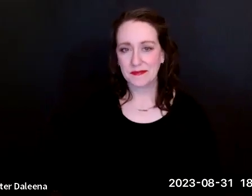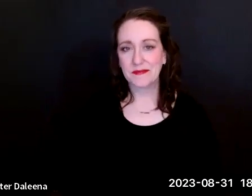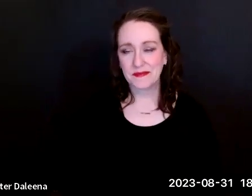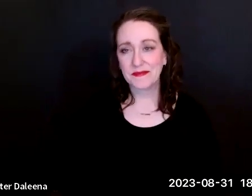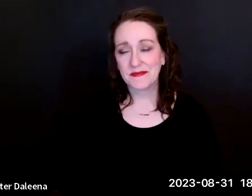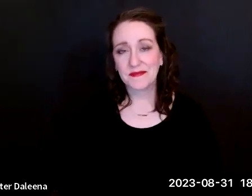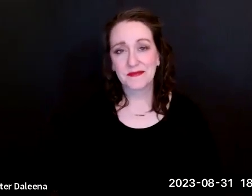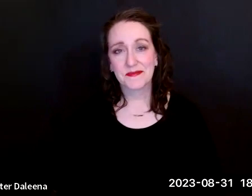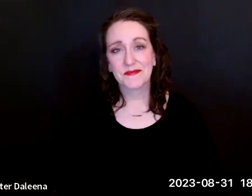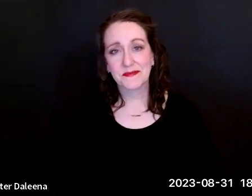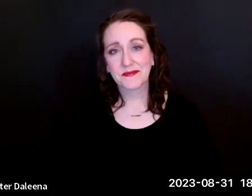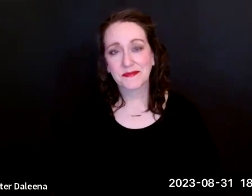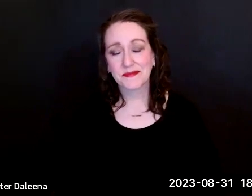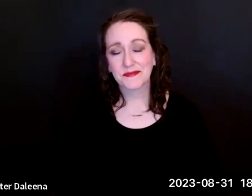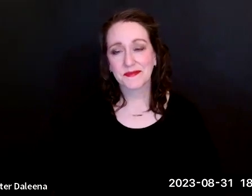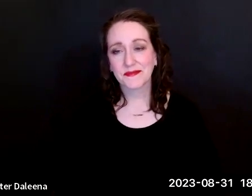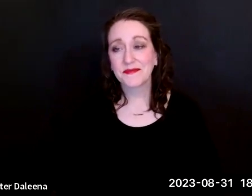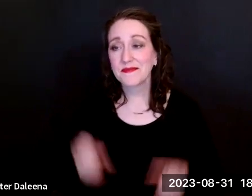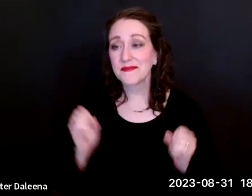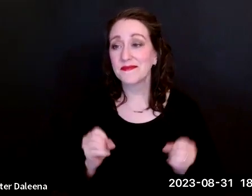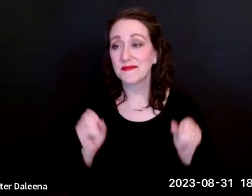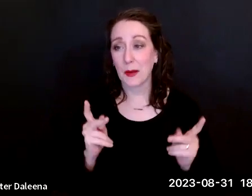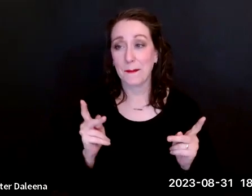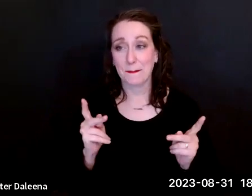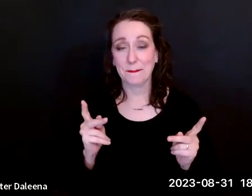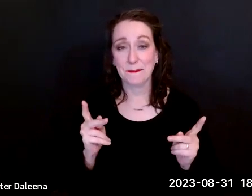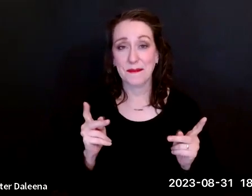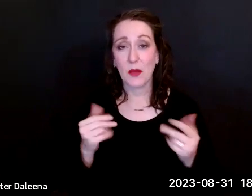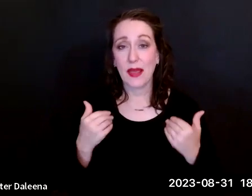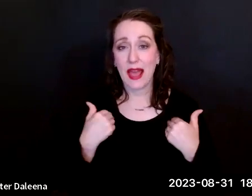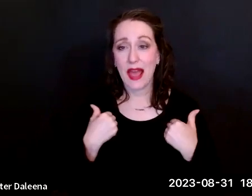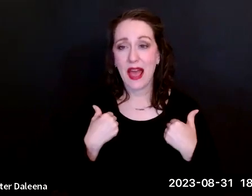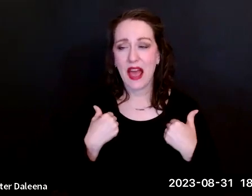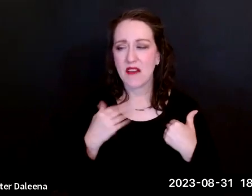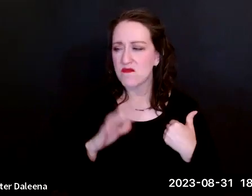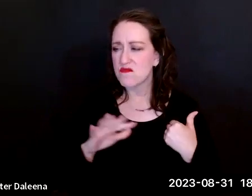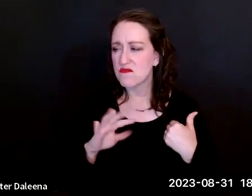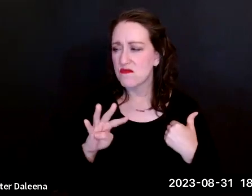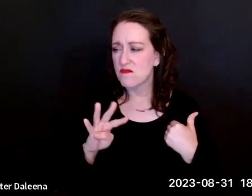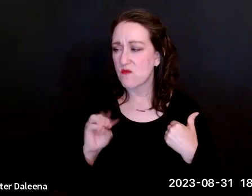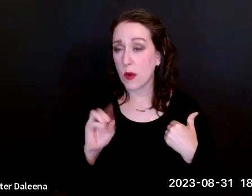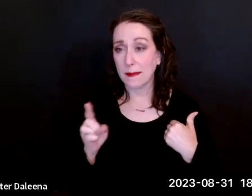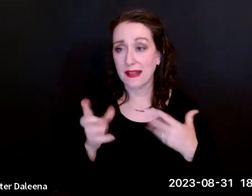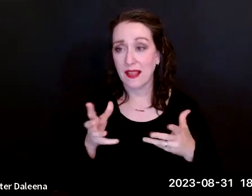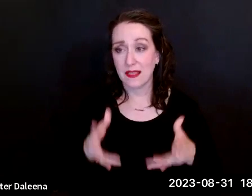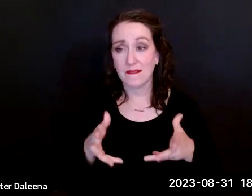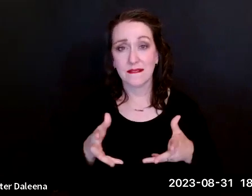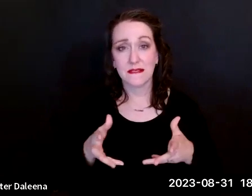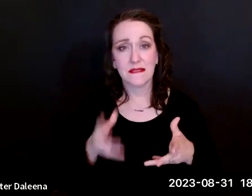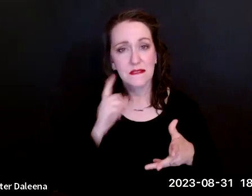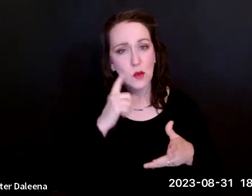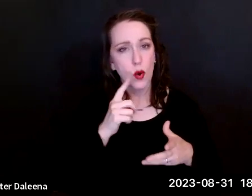yeah okay uh we do have about 40 minutes left that we've dedicated for public comment